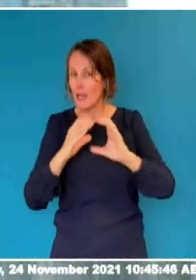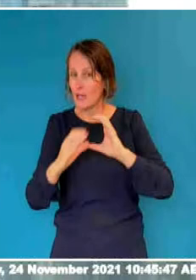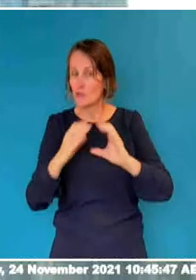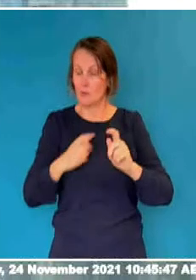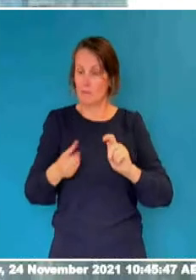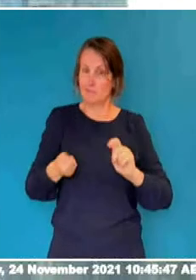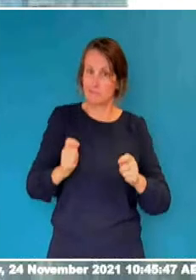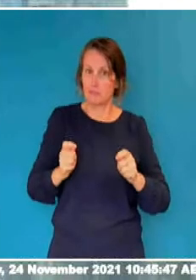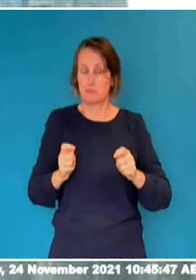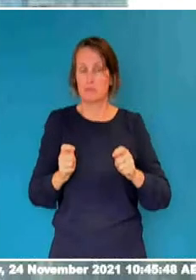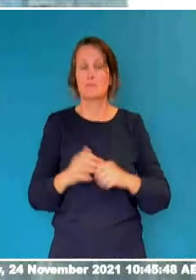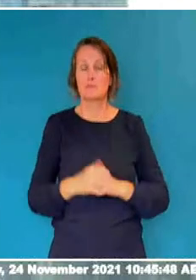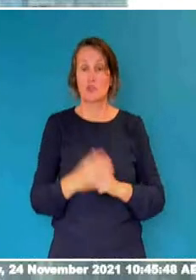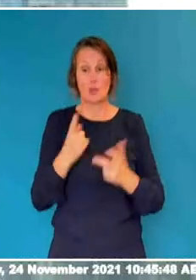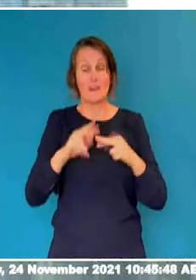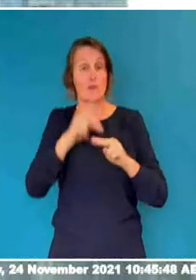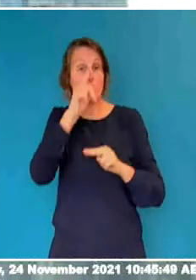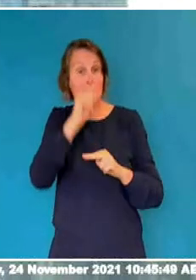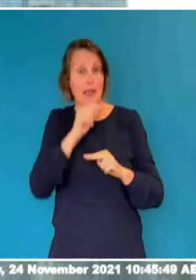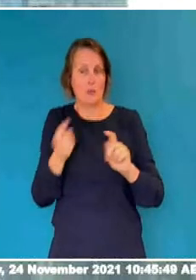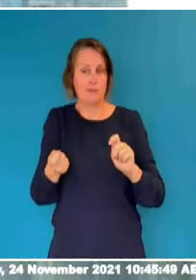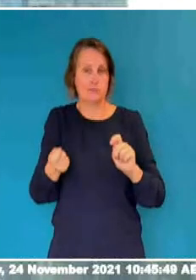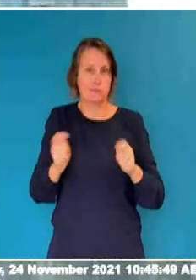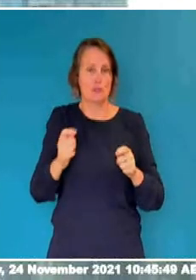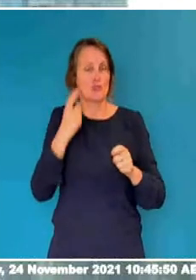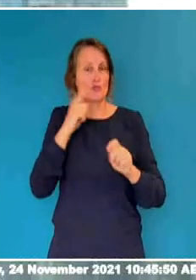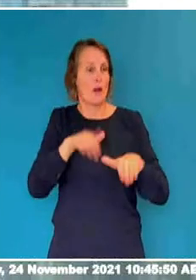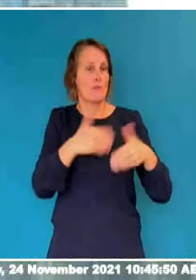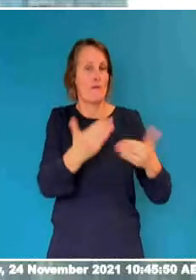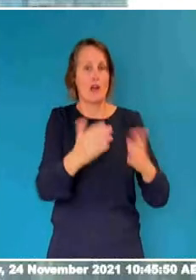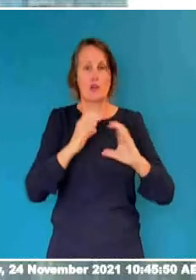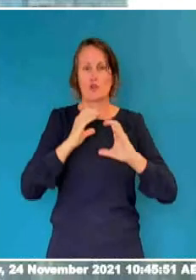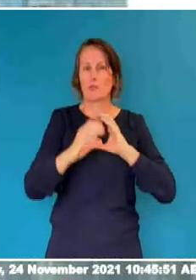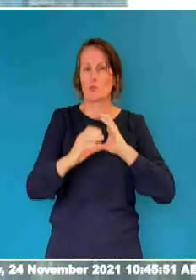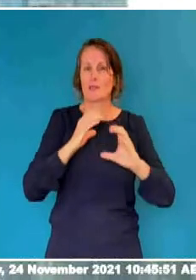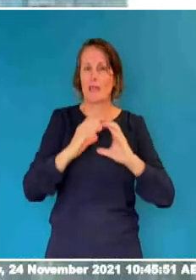So where we can, we attemptÂ we try to provide that as a default for all staff.